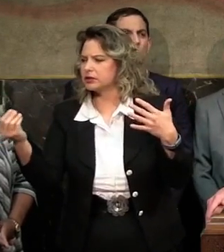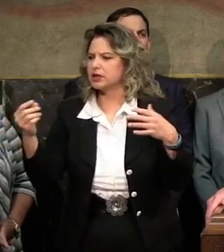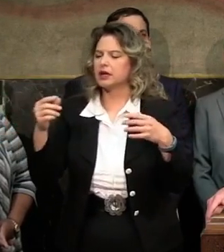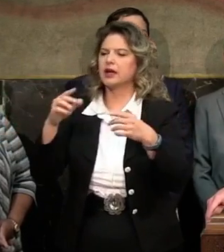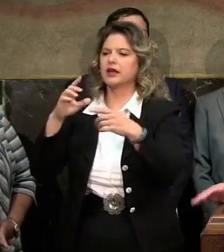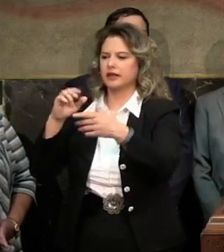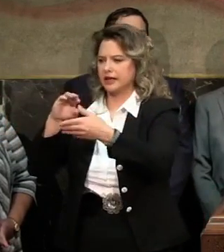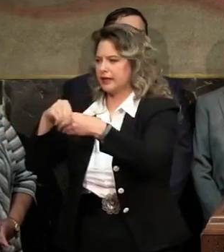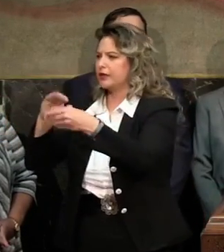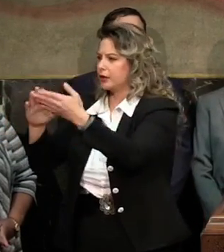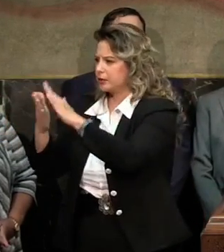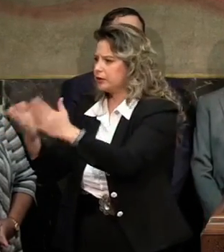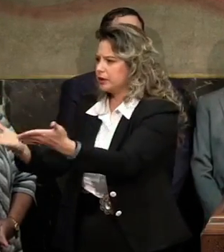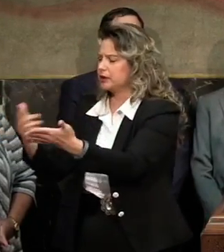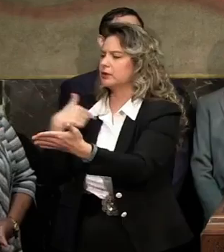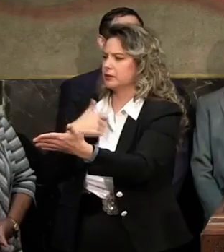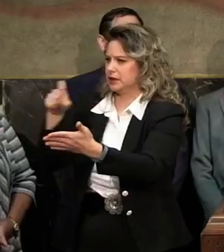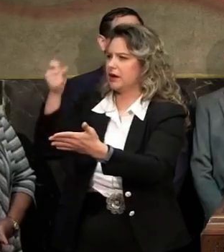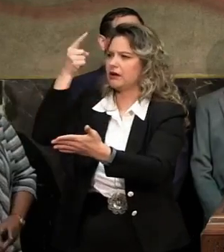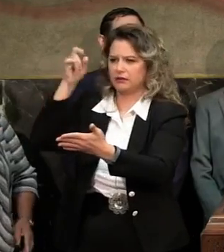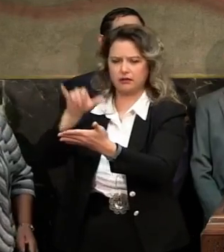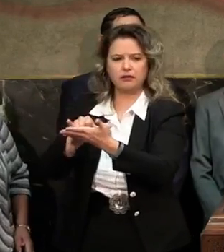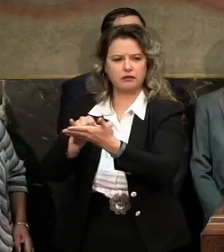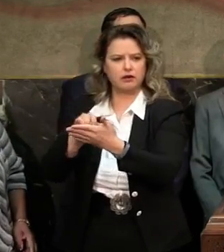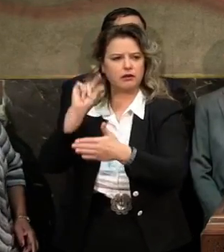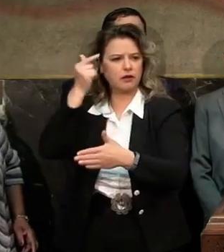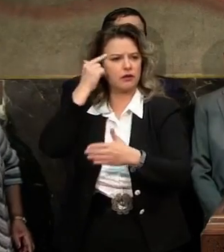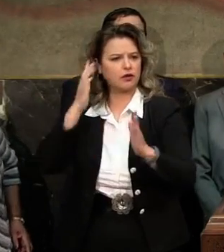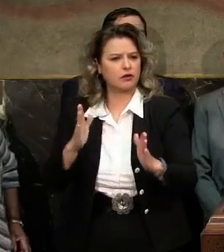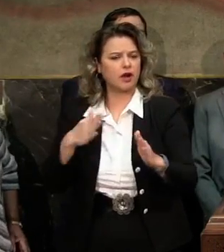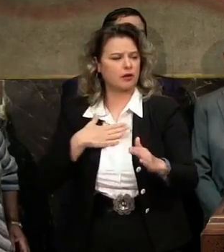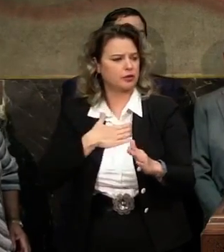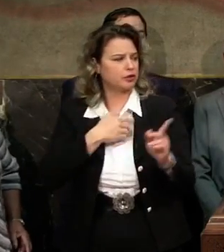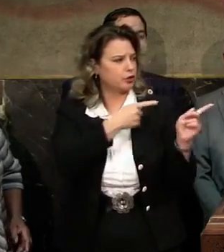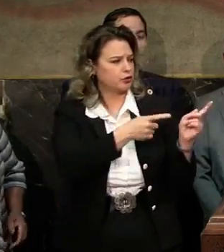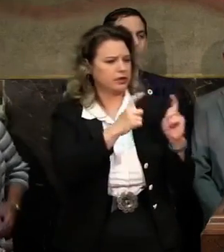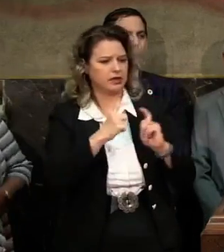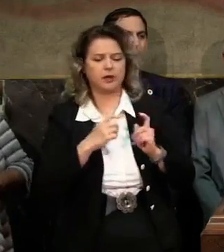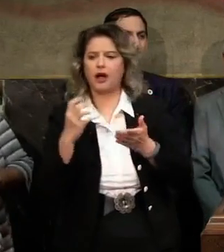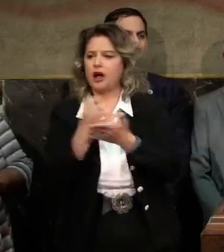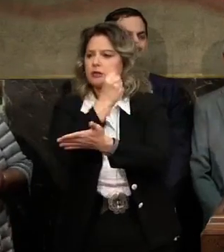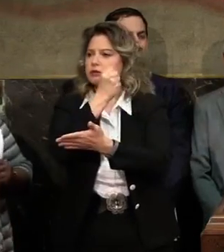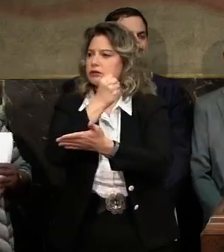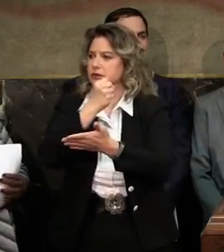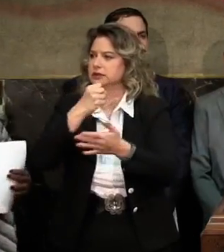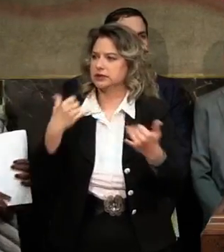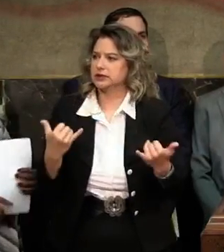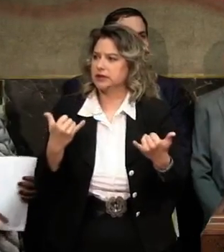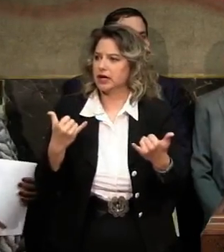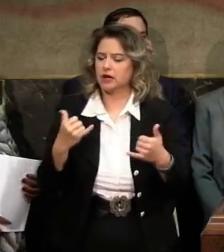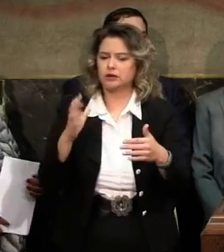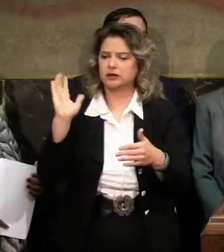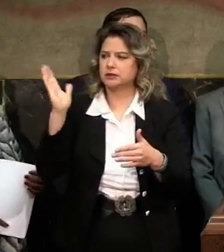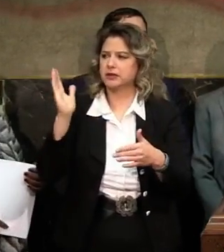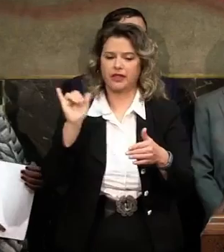that so governor I appreciate you giving me this opportunity certainly and and this is going to be the report for you